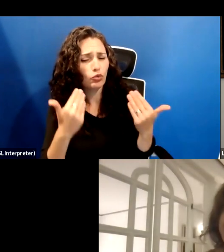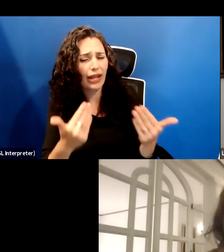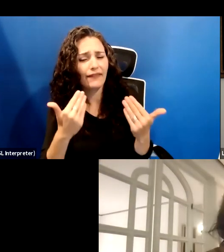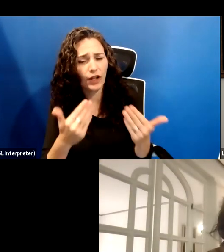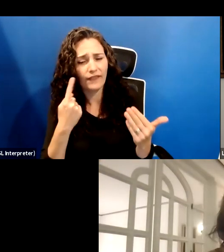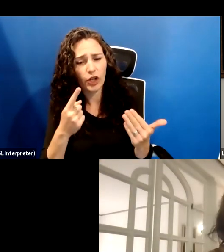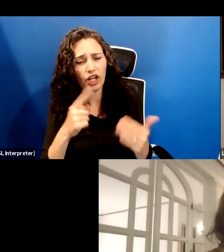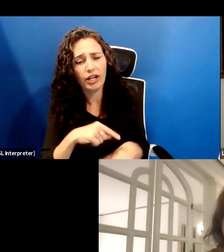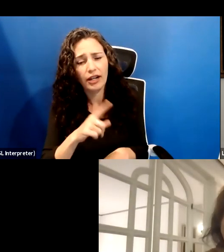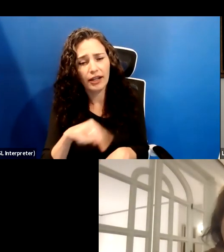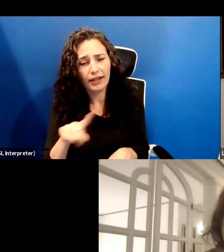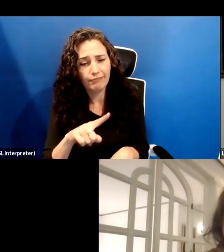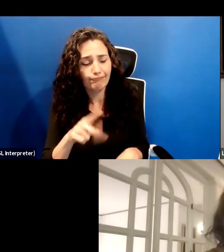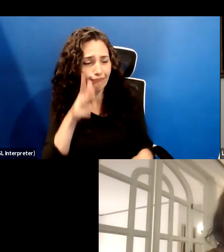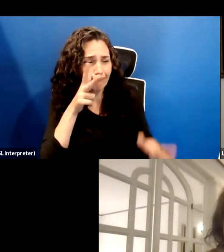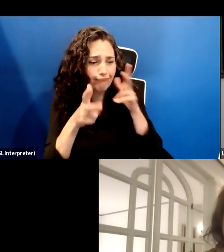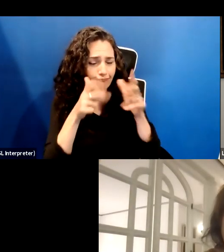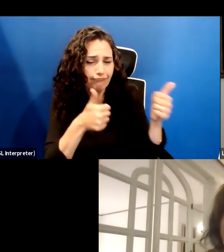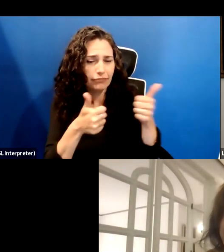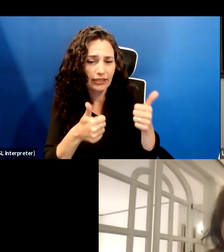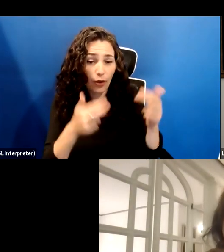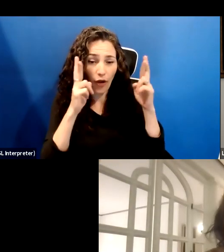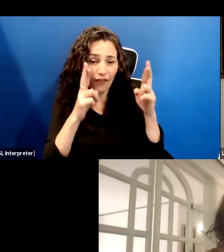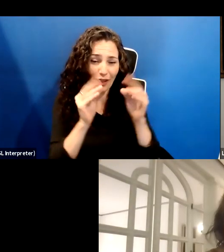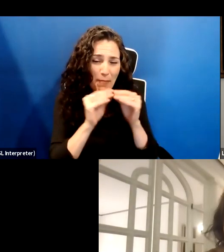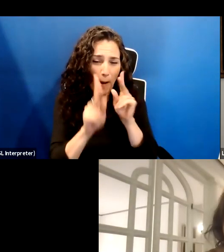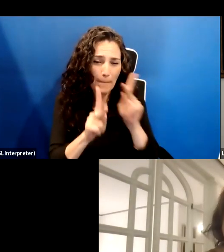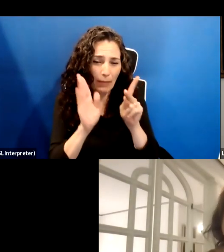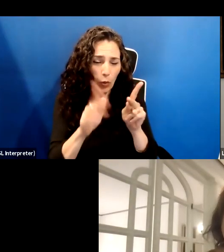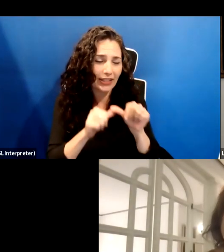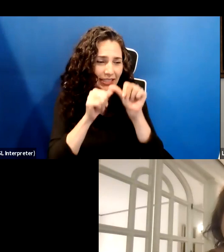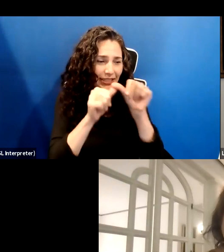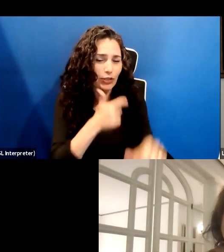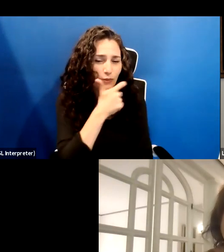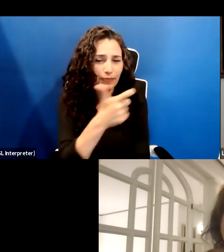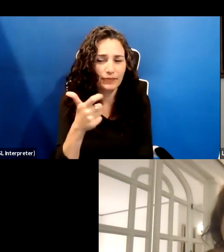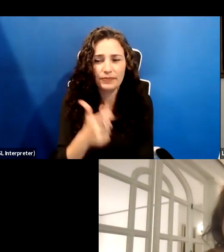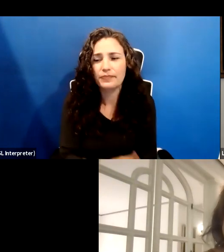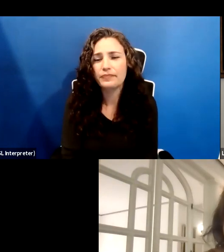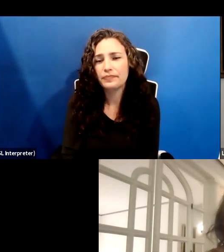and I hope we have more people on it for the ride continuing. Well, congratulations